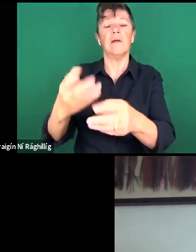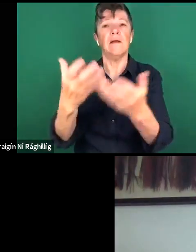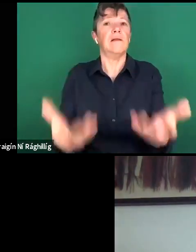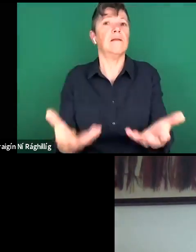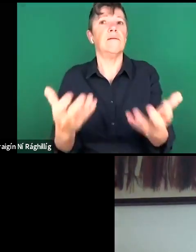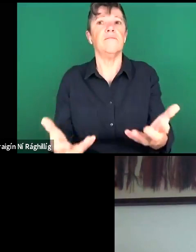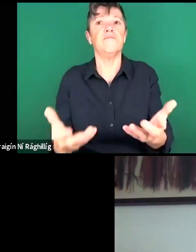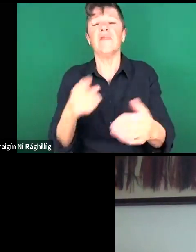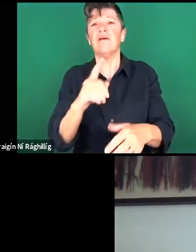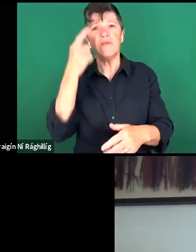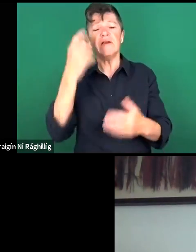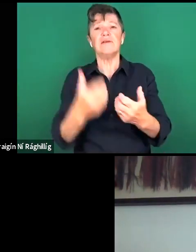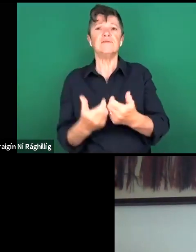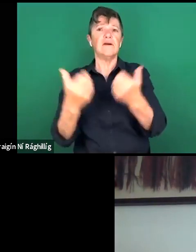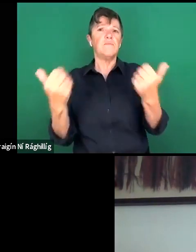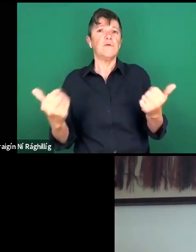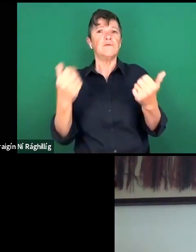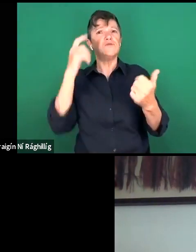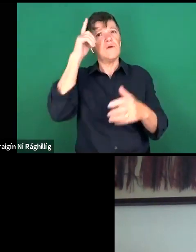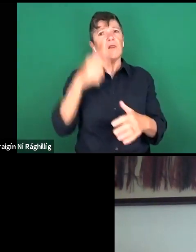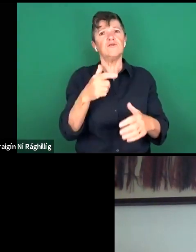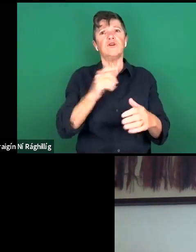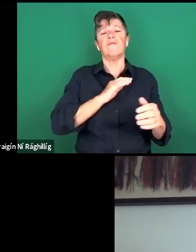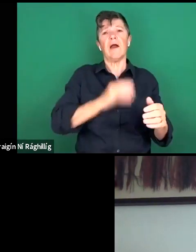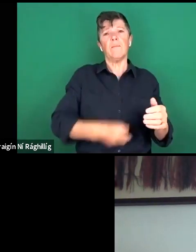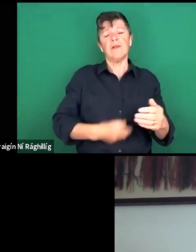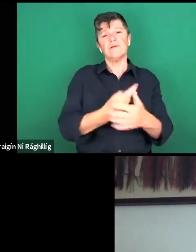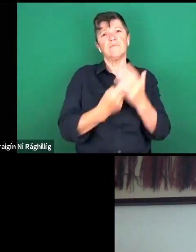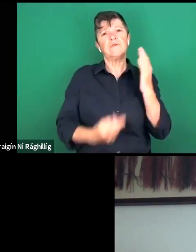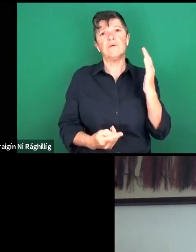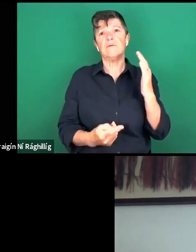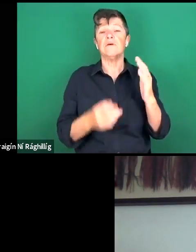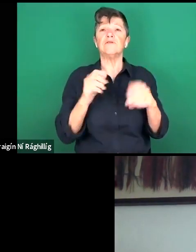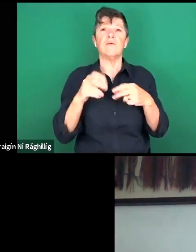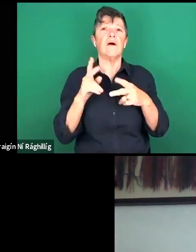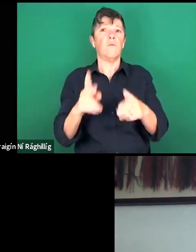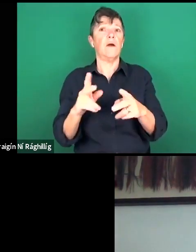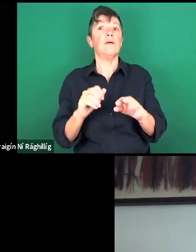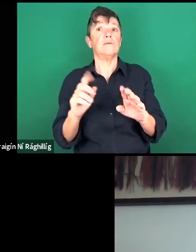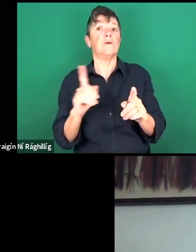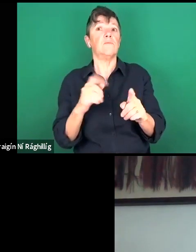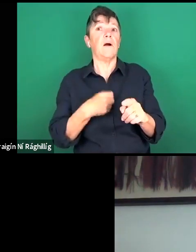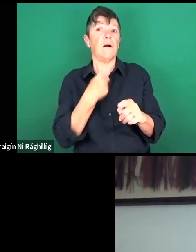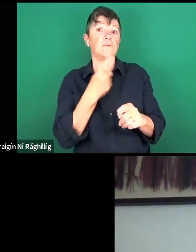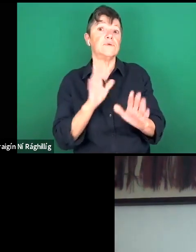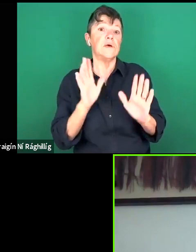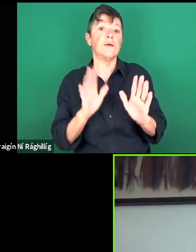struggling that actually our world depends on the destruction